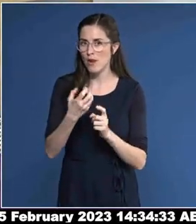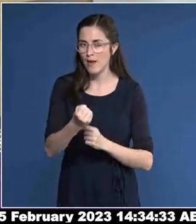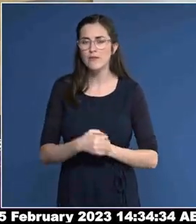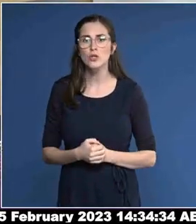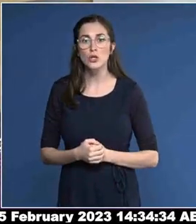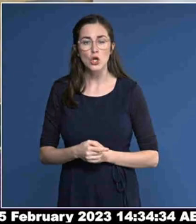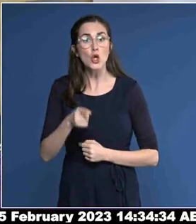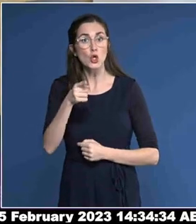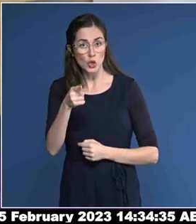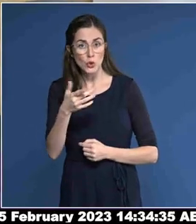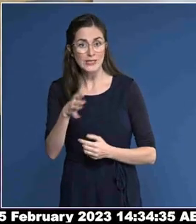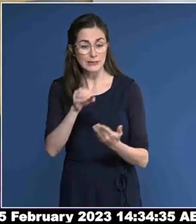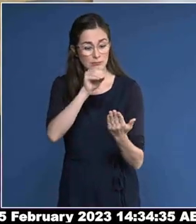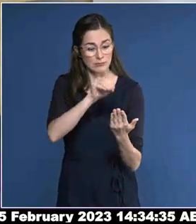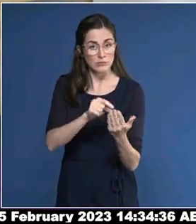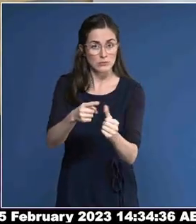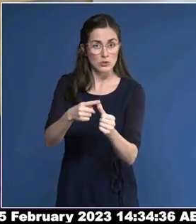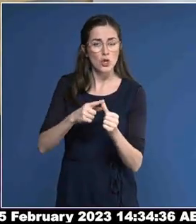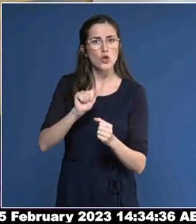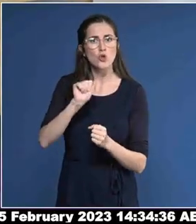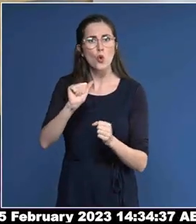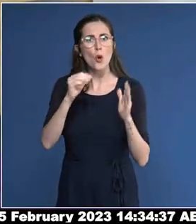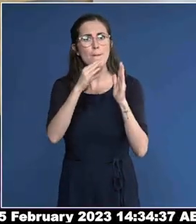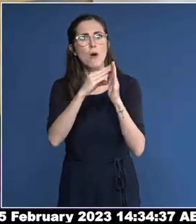particular model that you use. Do you want to speak to that? MS TOOHEY: Yes.